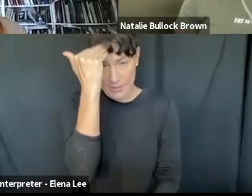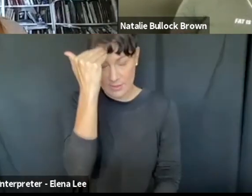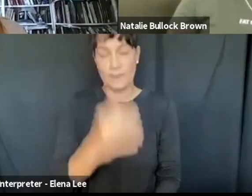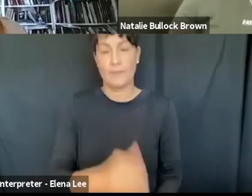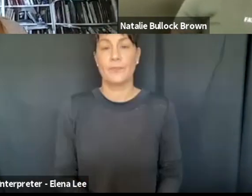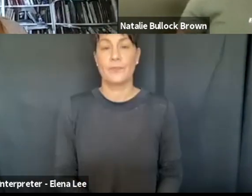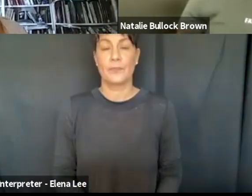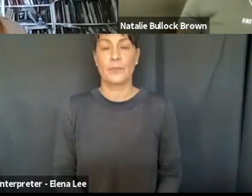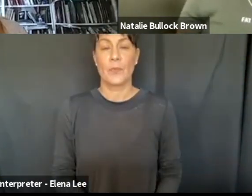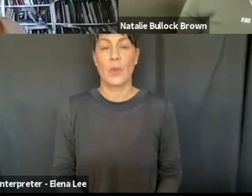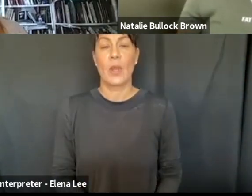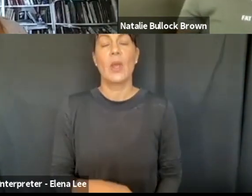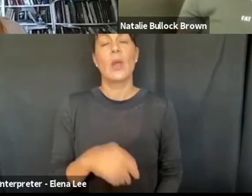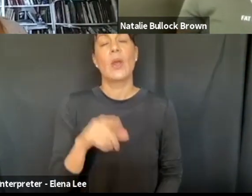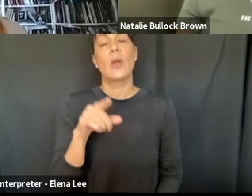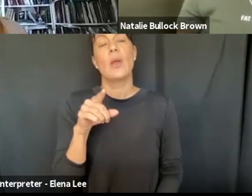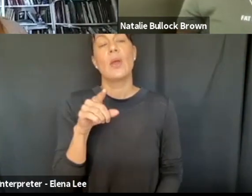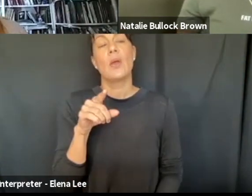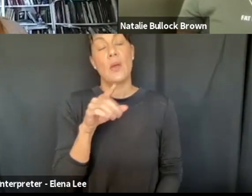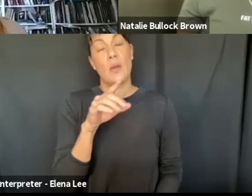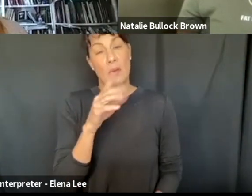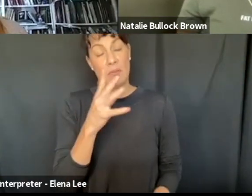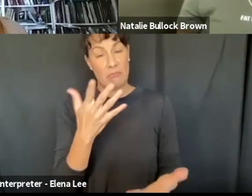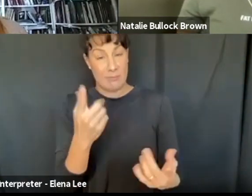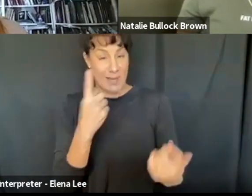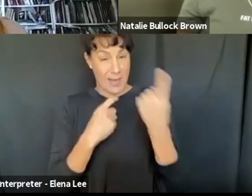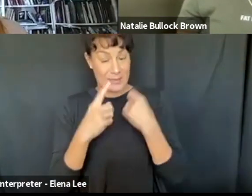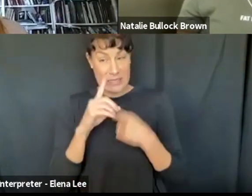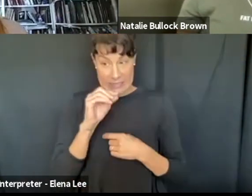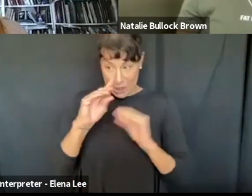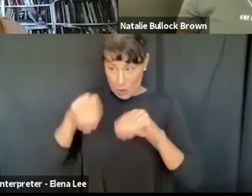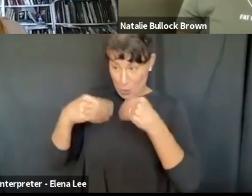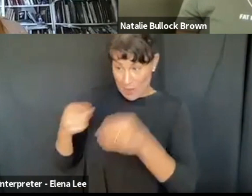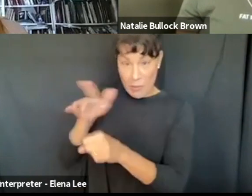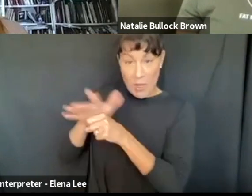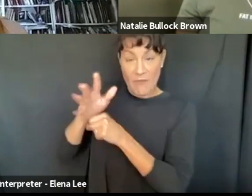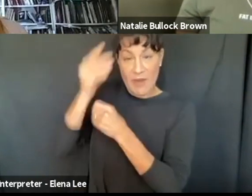have you sort of given that person enough information? Do they have the capacity to consent?